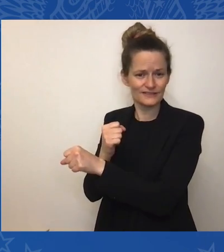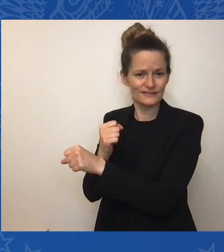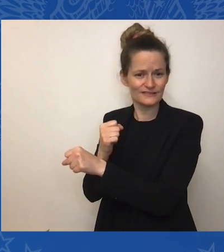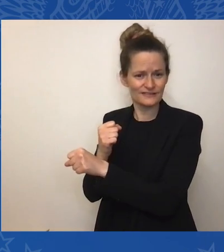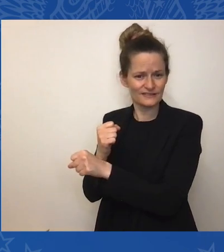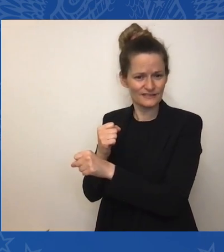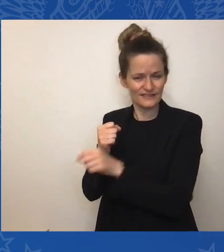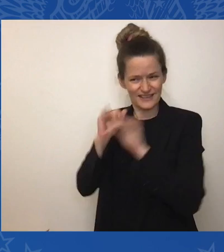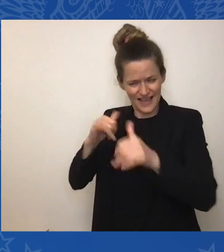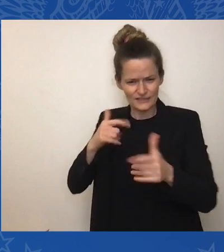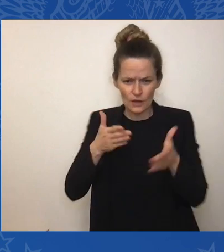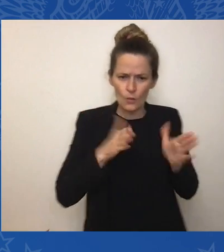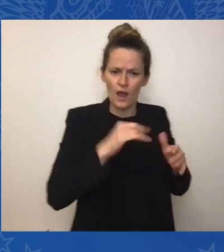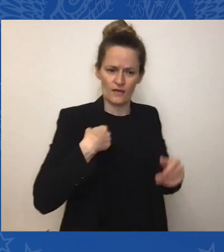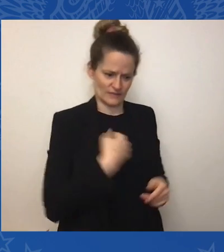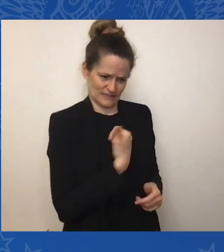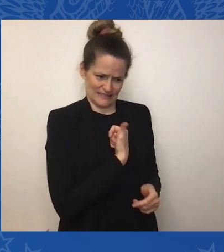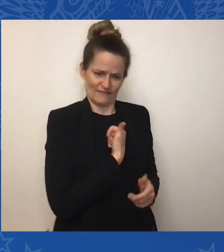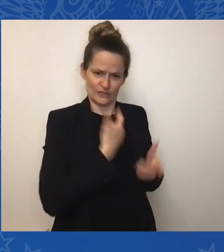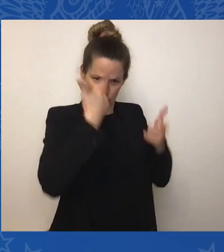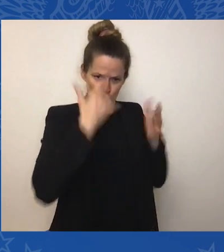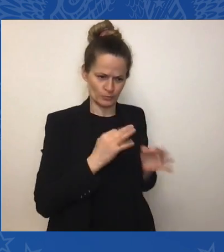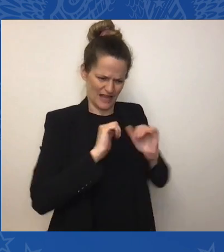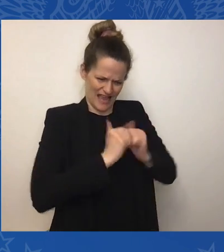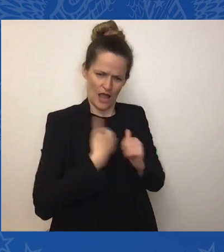the right to be you, and marry the person you love.